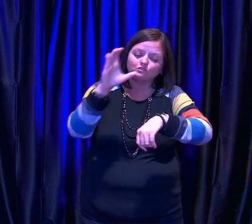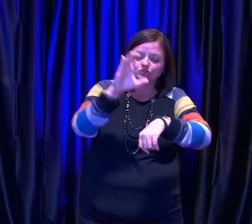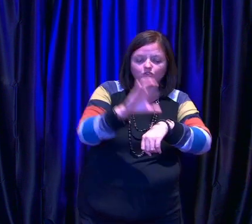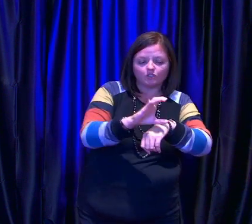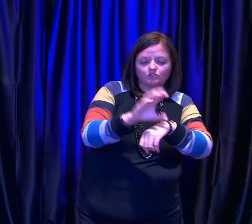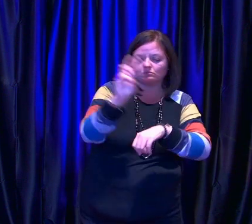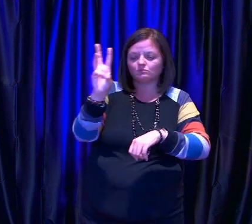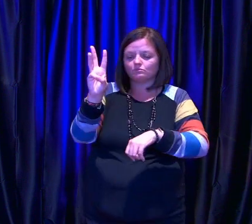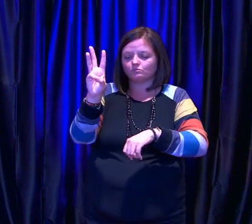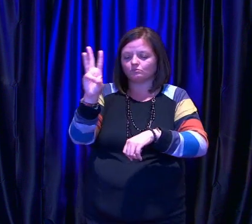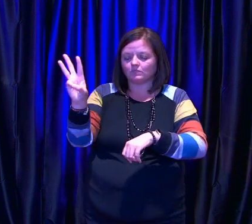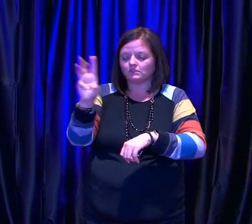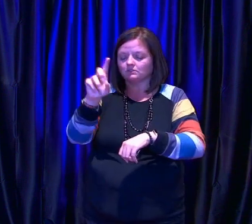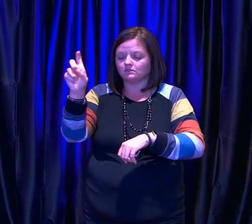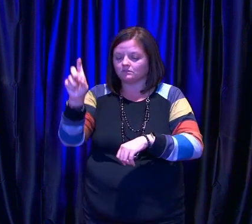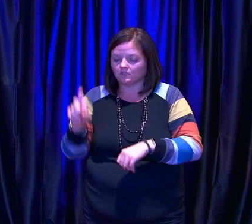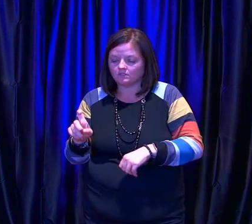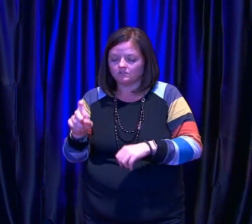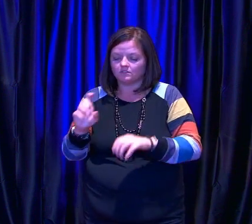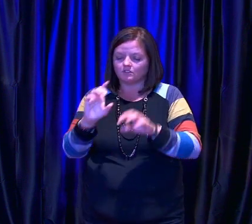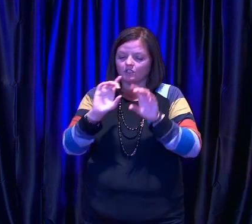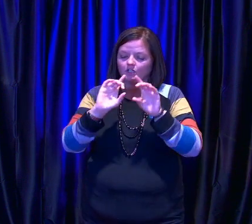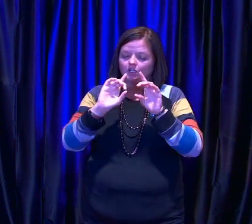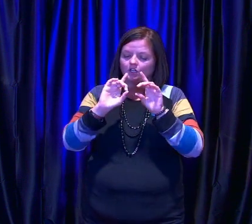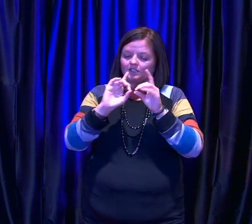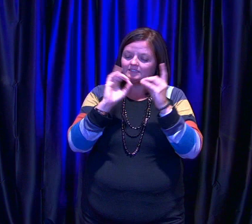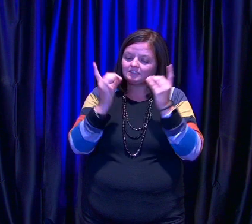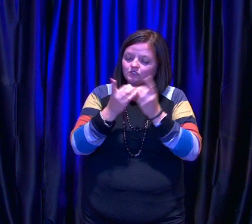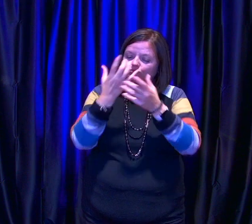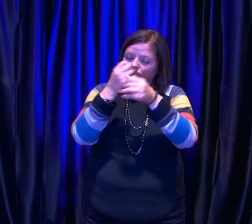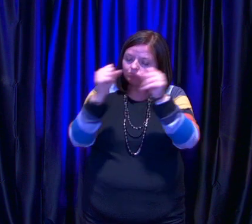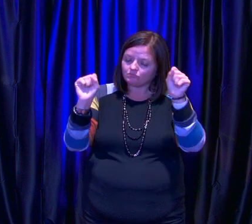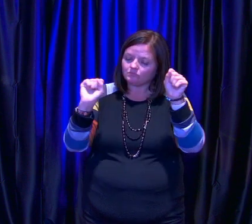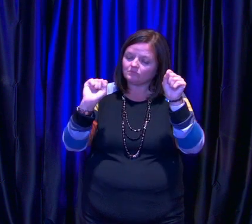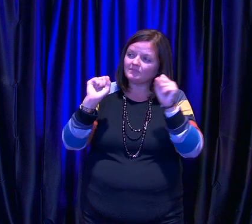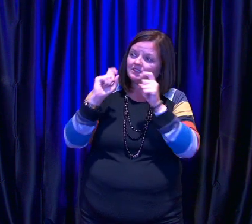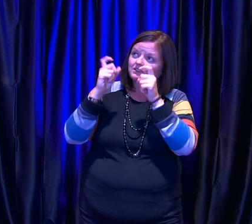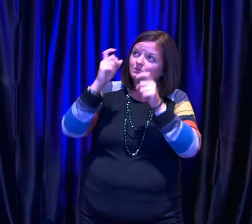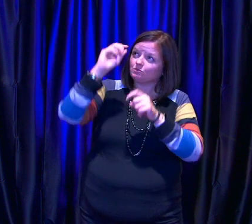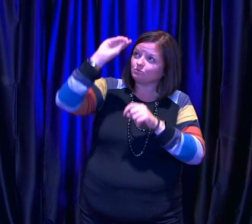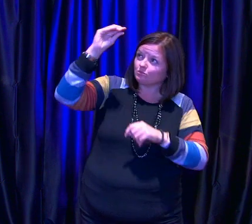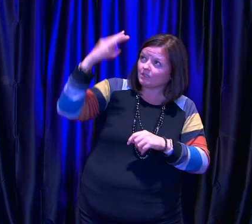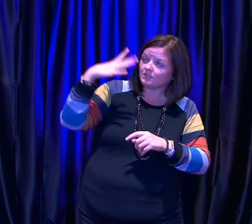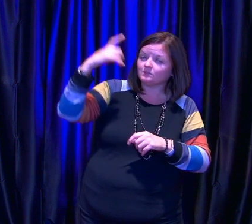texas our district superintendent God give them grace and wisdom we pray